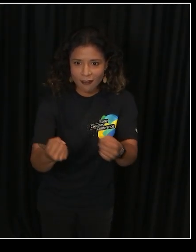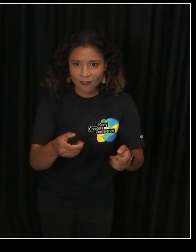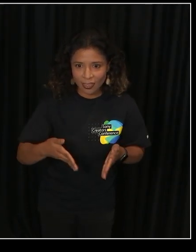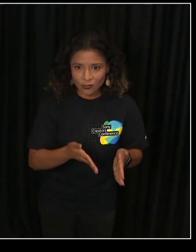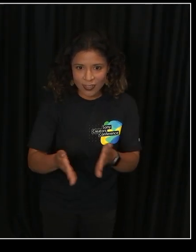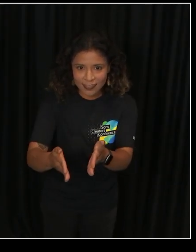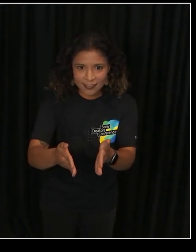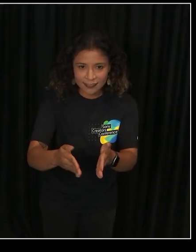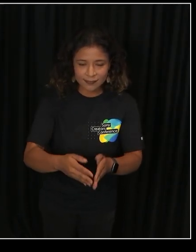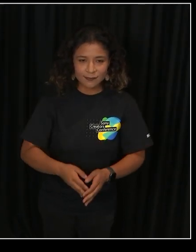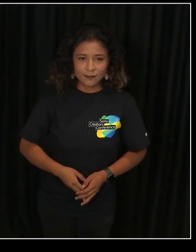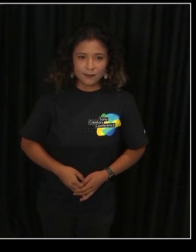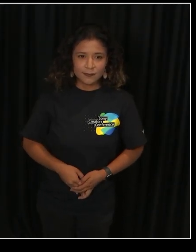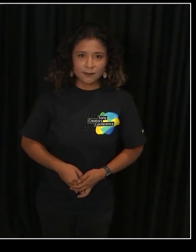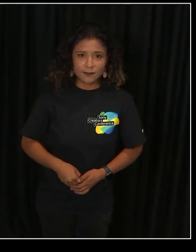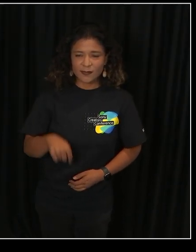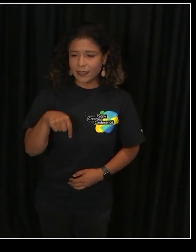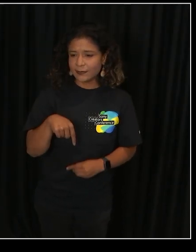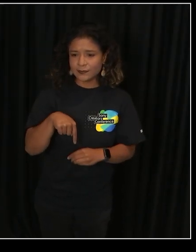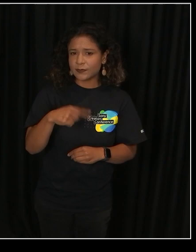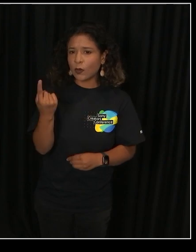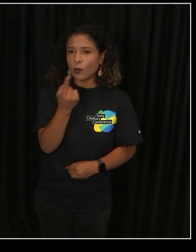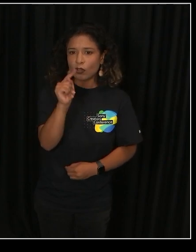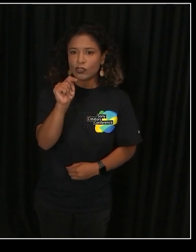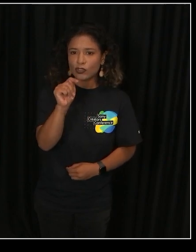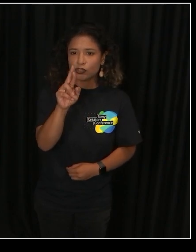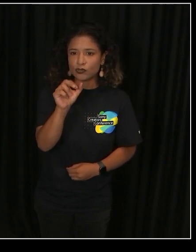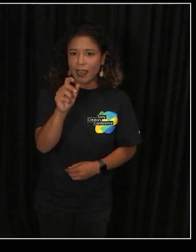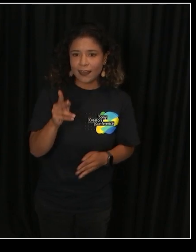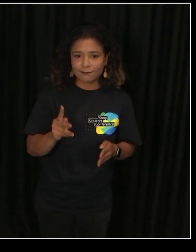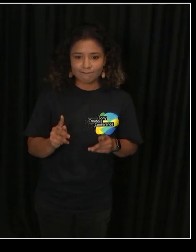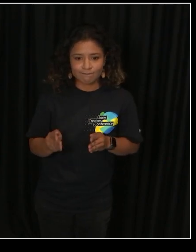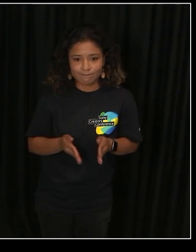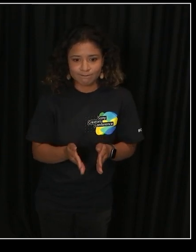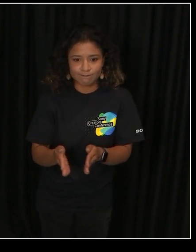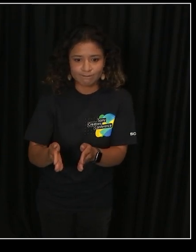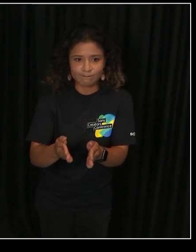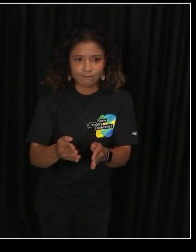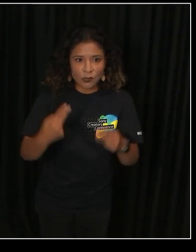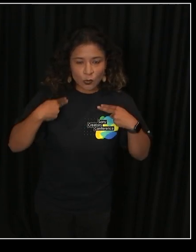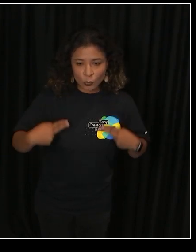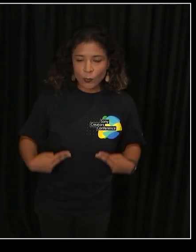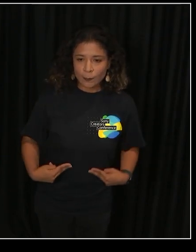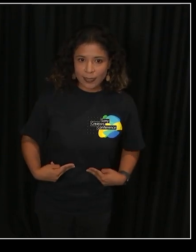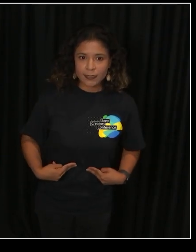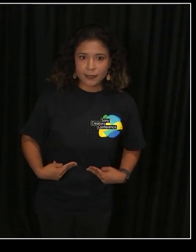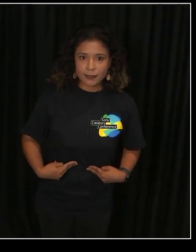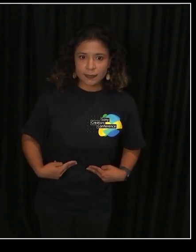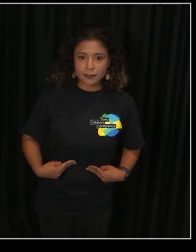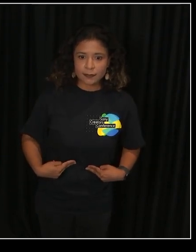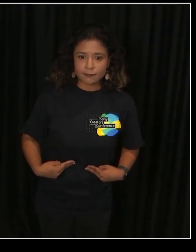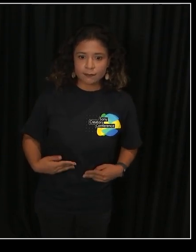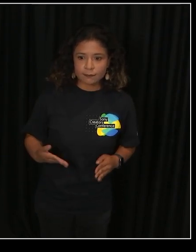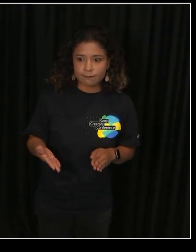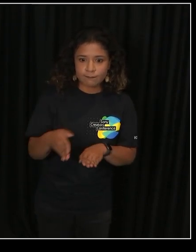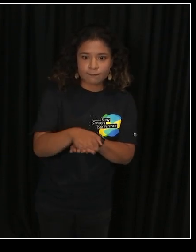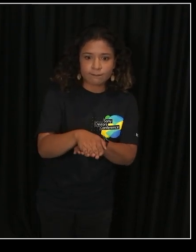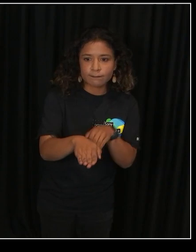This is the only track where any of the humans even intersected with GT Sophy's distribution.